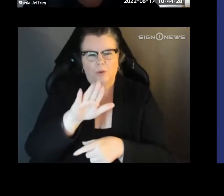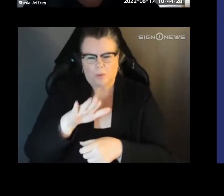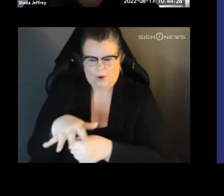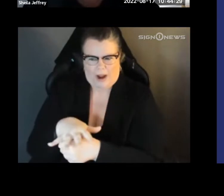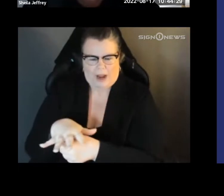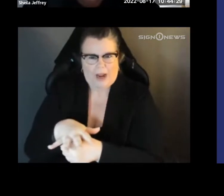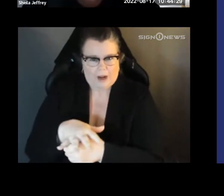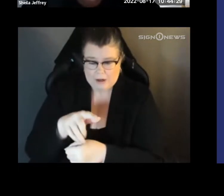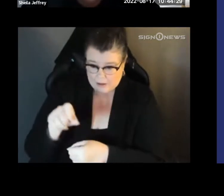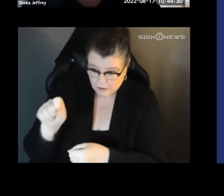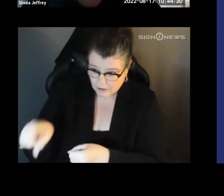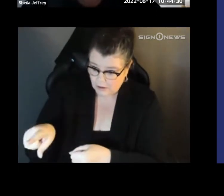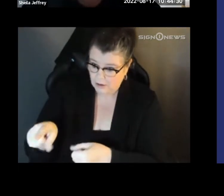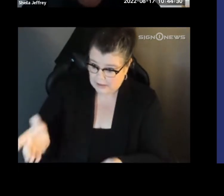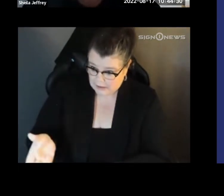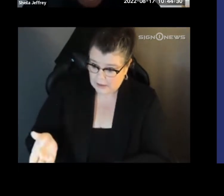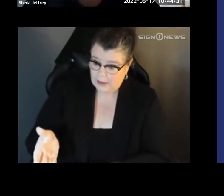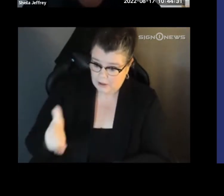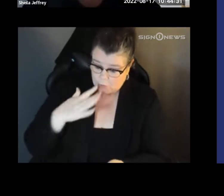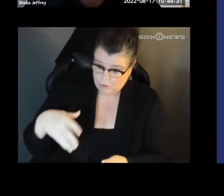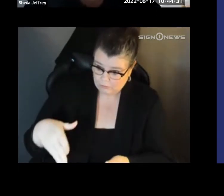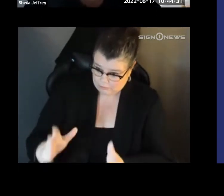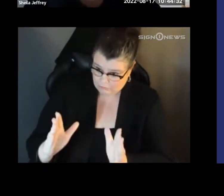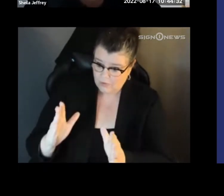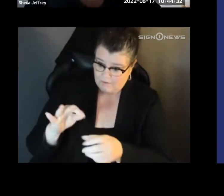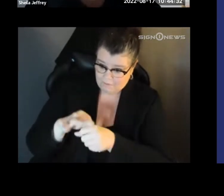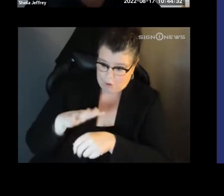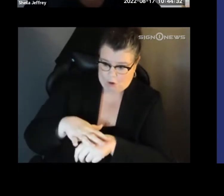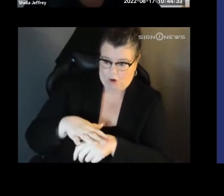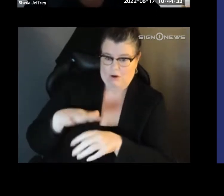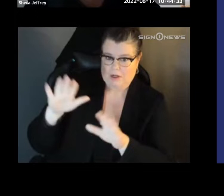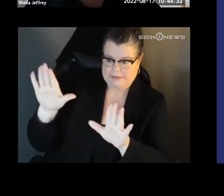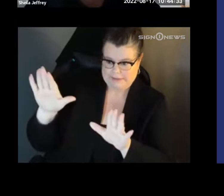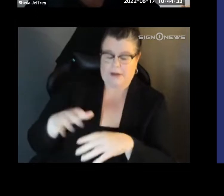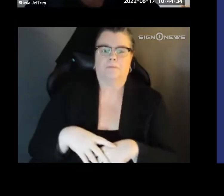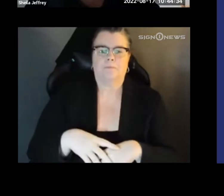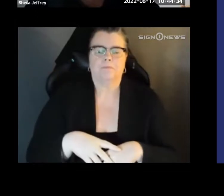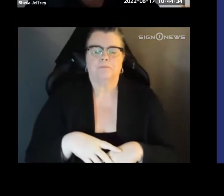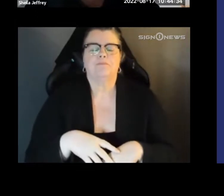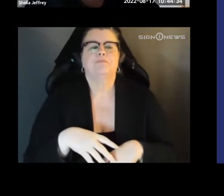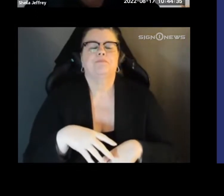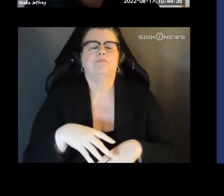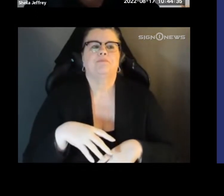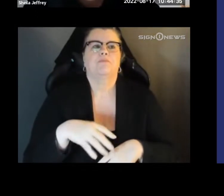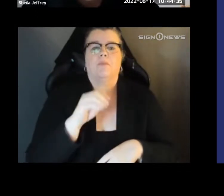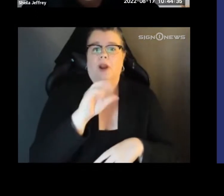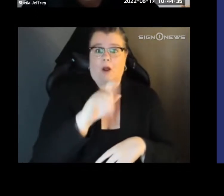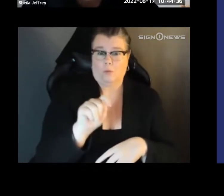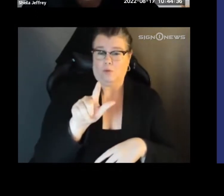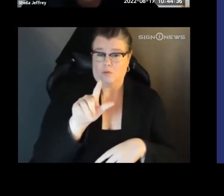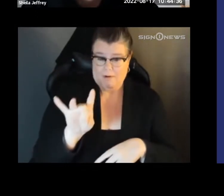on Sunday October 28th is the last day you can request an application to vote with an absentee